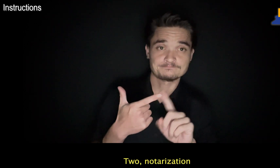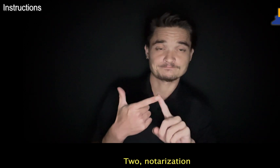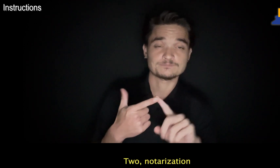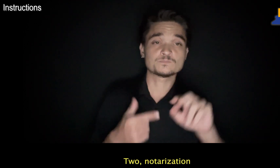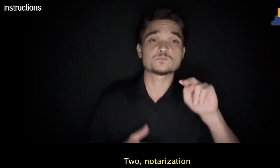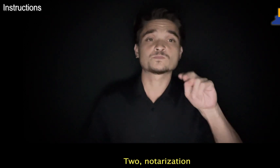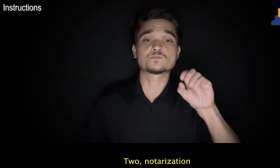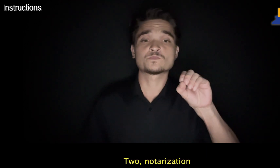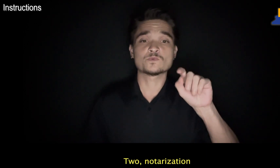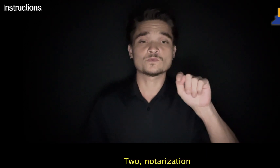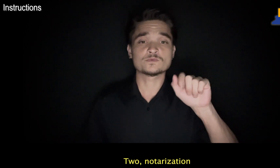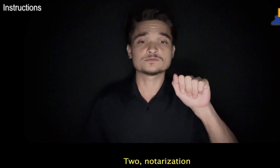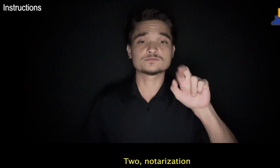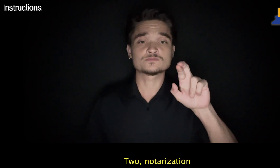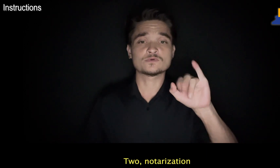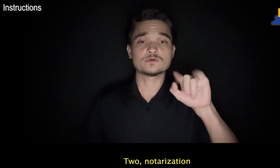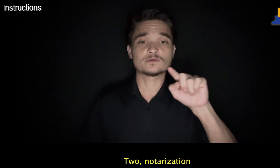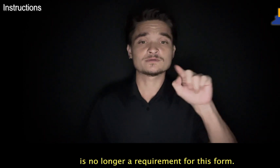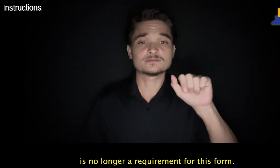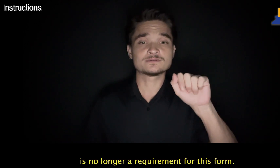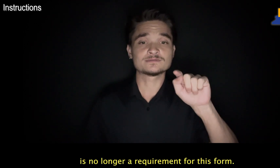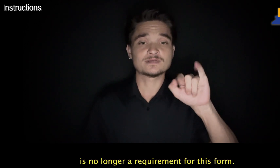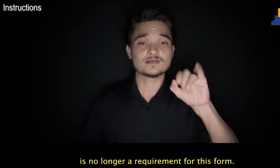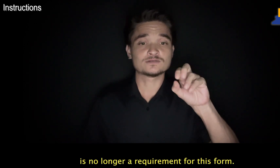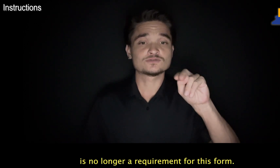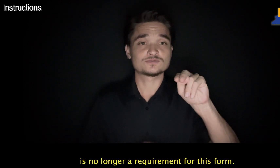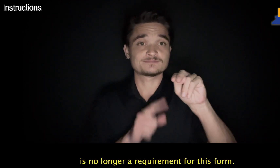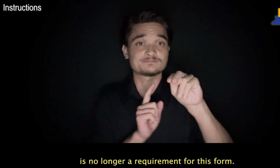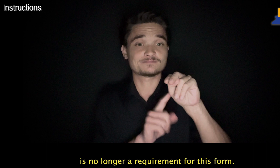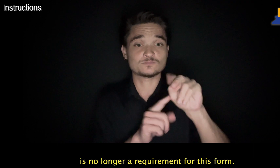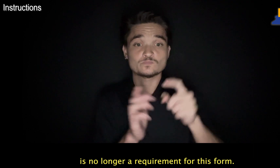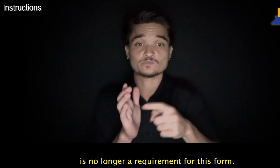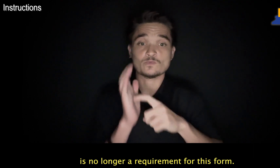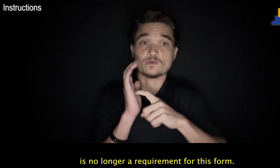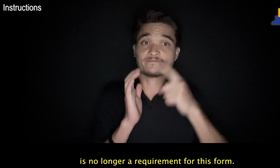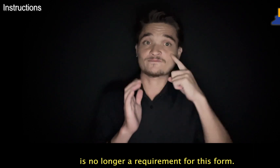Two, notarization is no longer a requirement for this form.